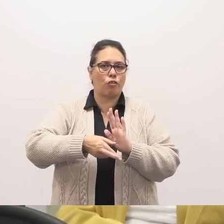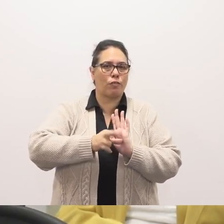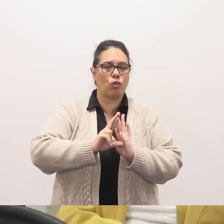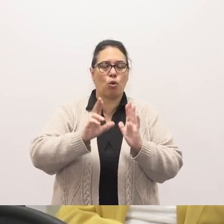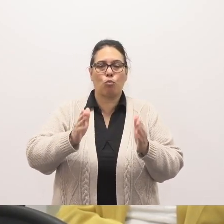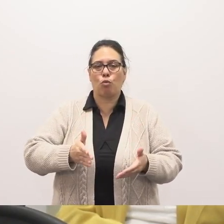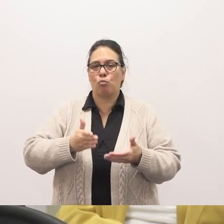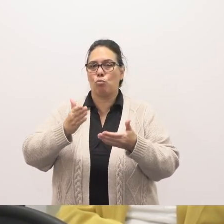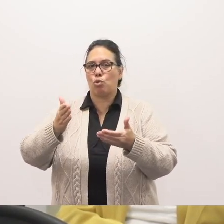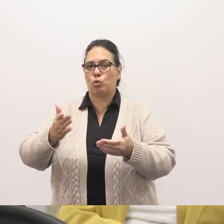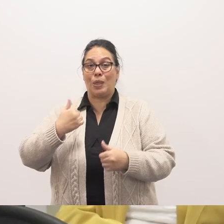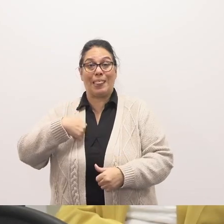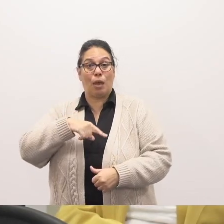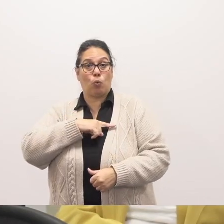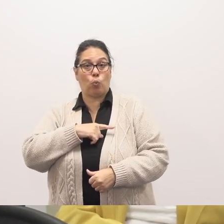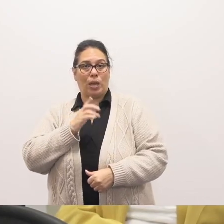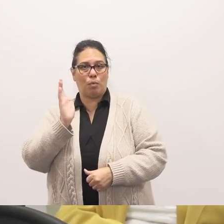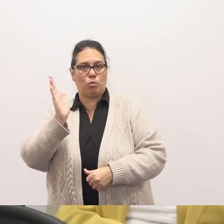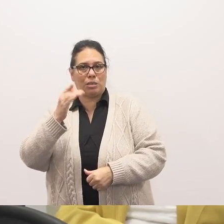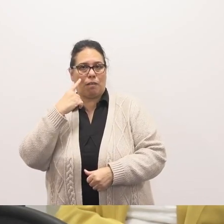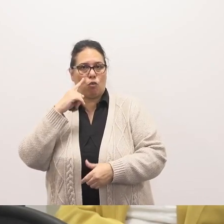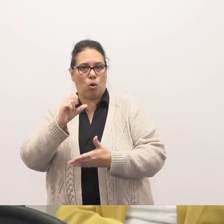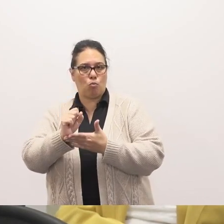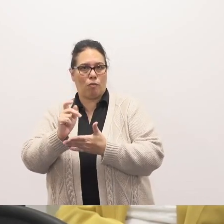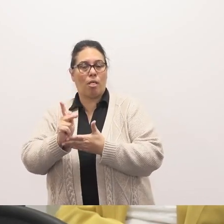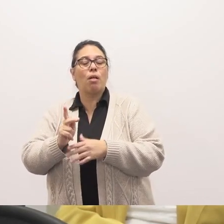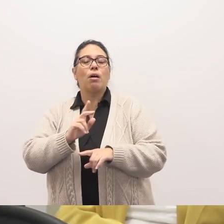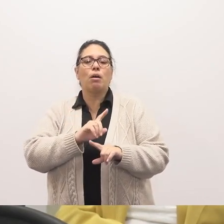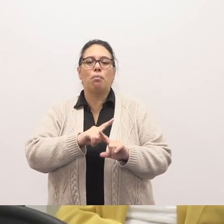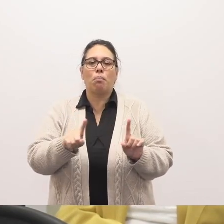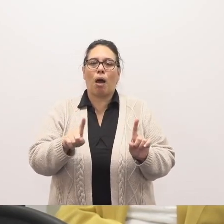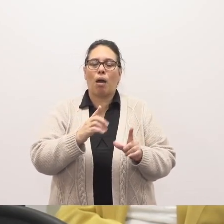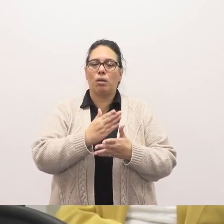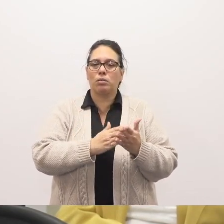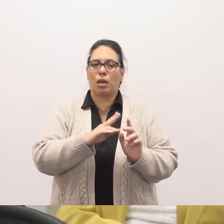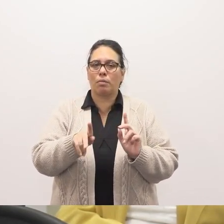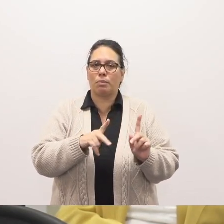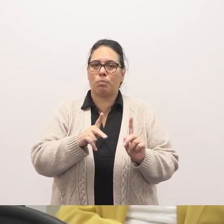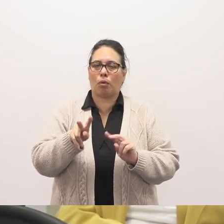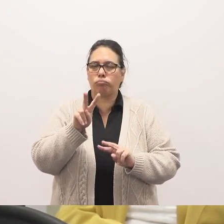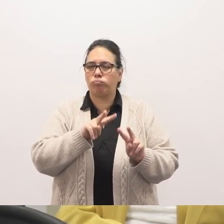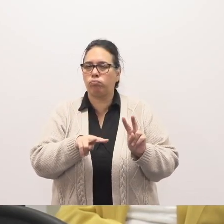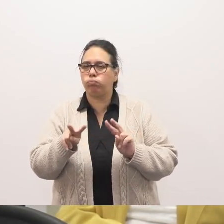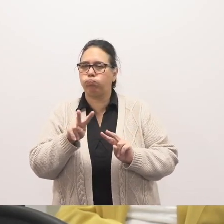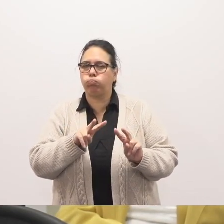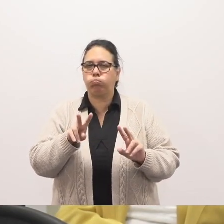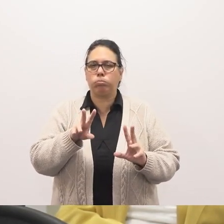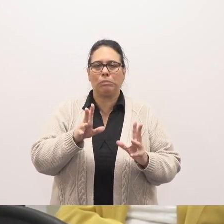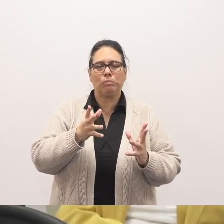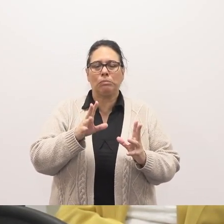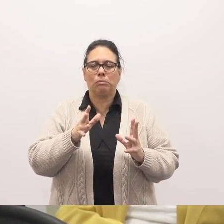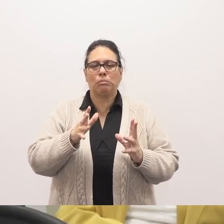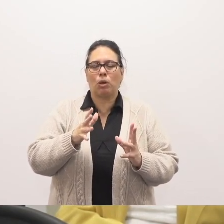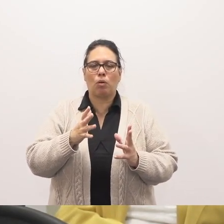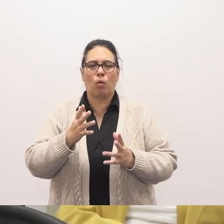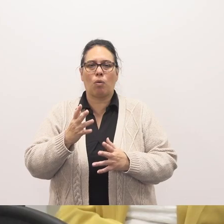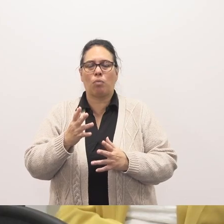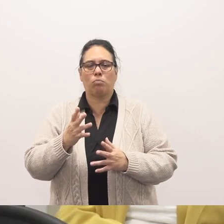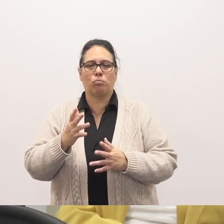that we're presenting for approval, but also so people can look at and accept what's being presented by our labor partner, TALB.